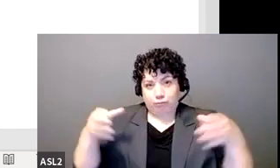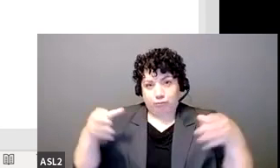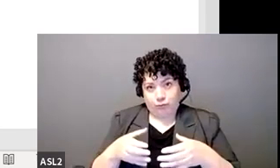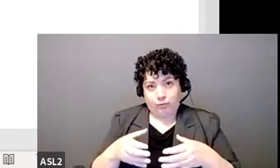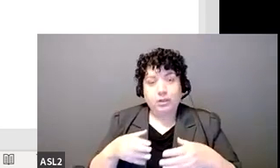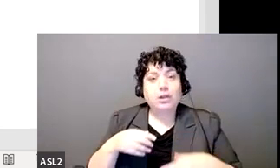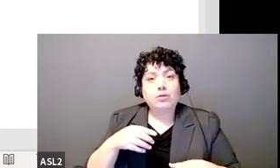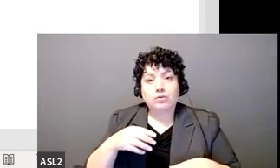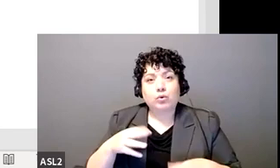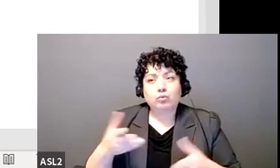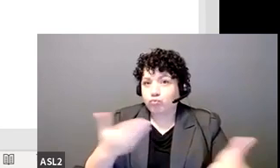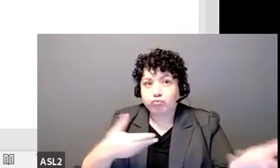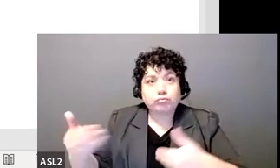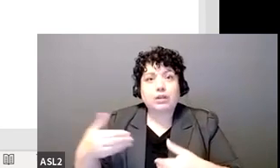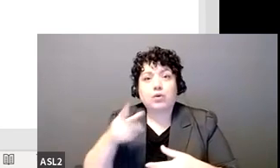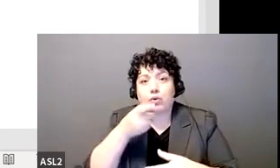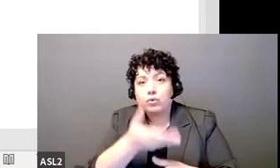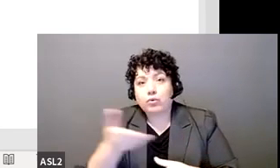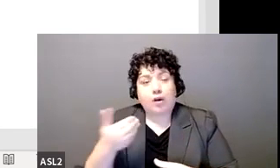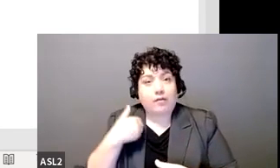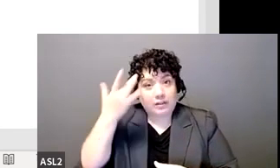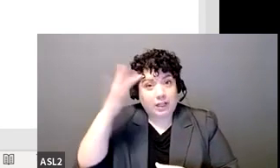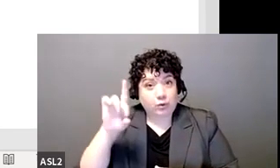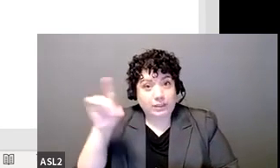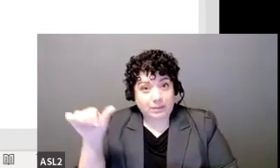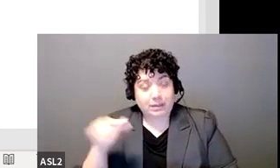individuals with labeled with intellectual disabilities and their family members and